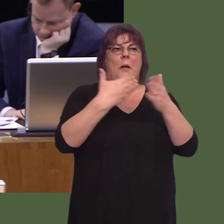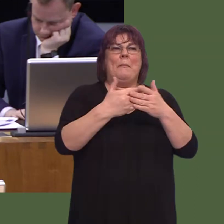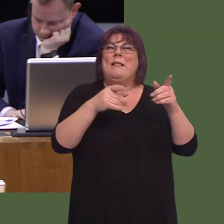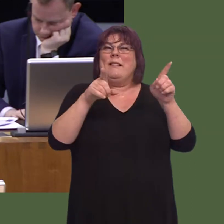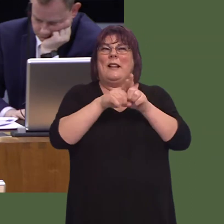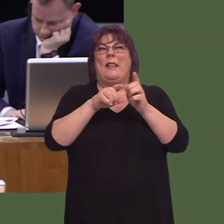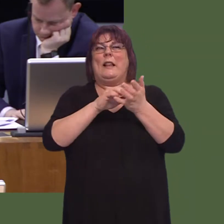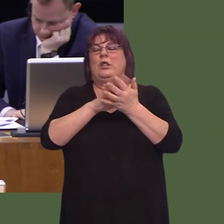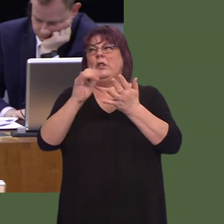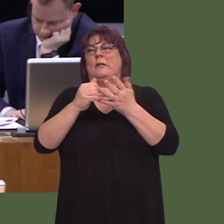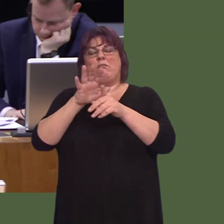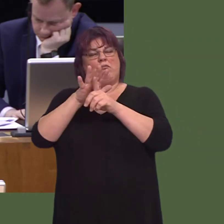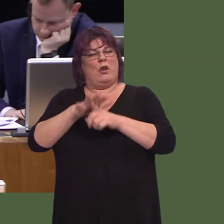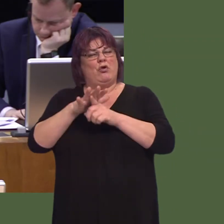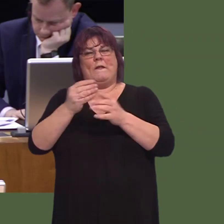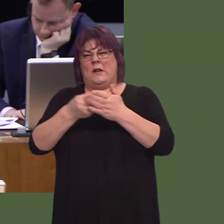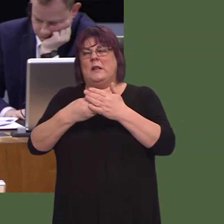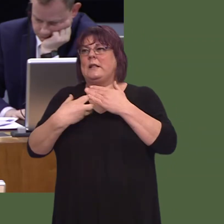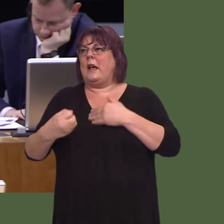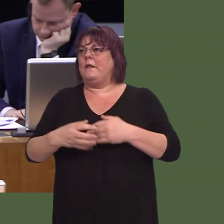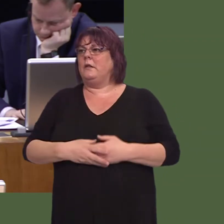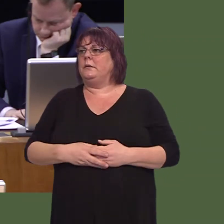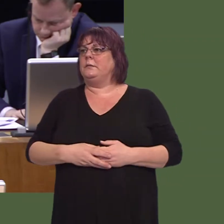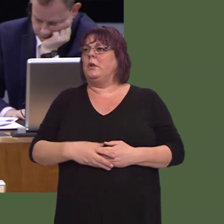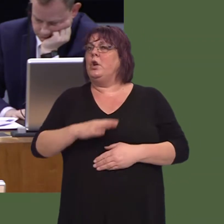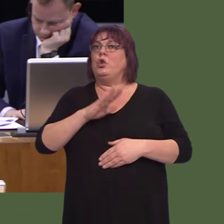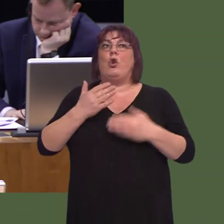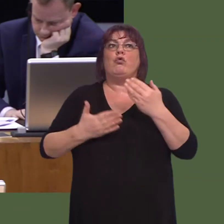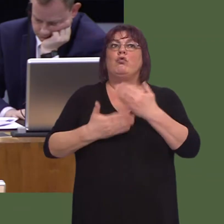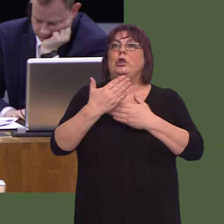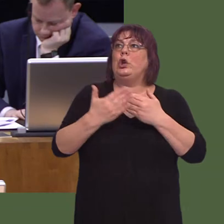The decision not to renew the contract is extremely disappointing, as Shropdoc have